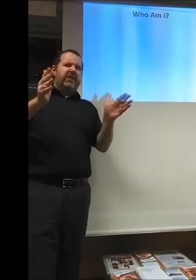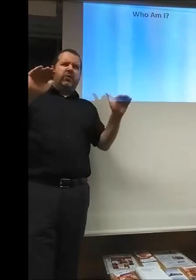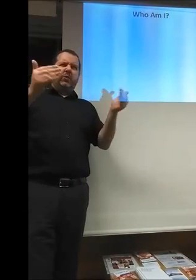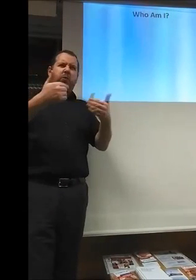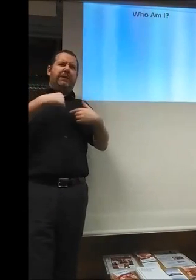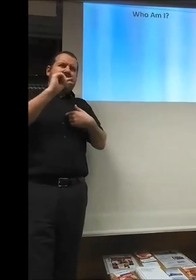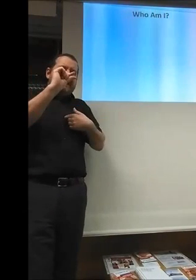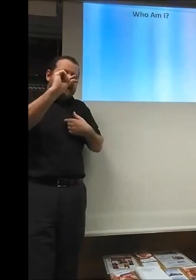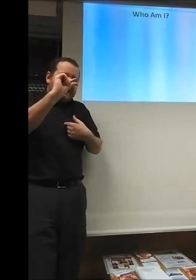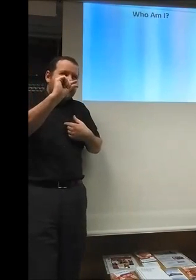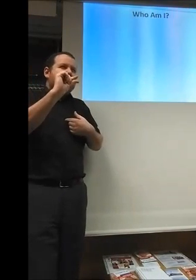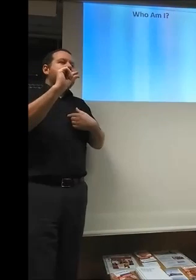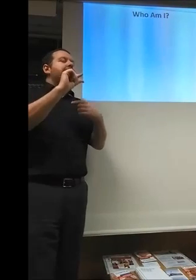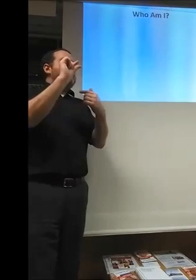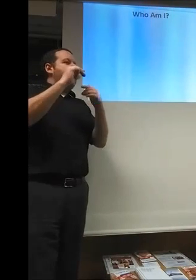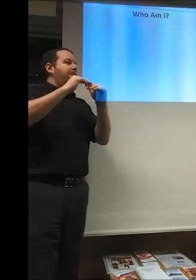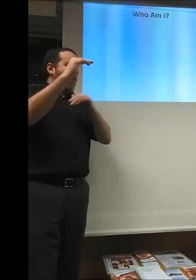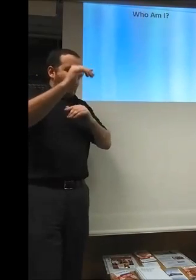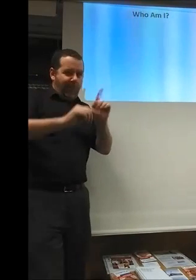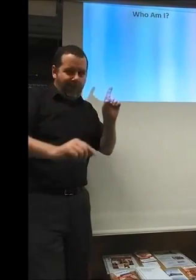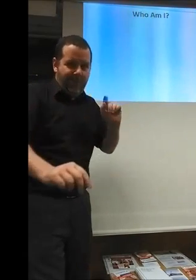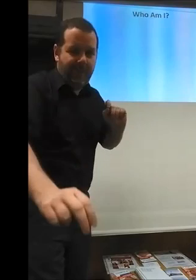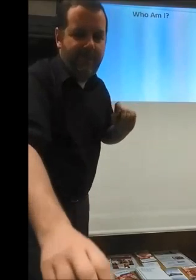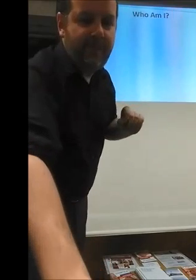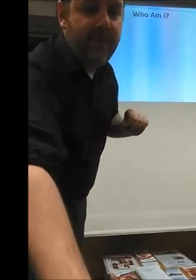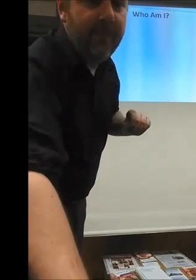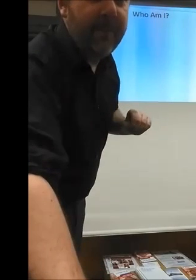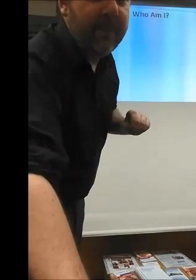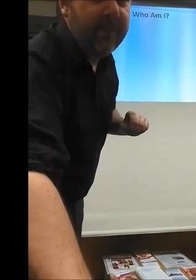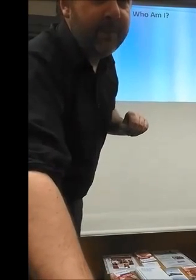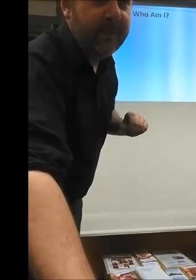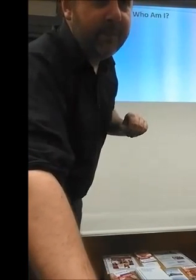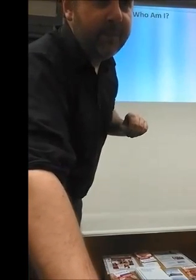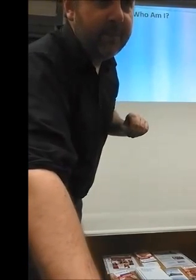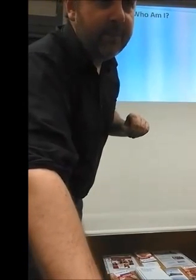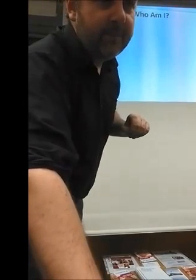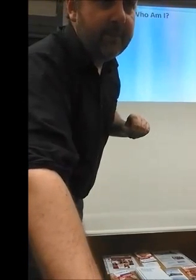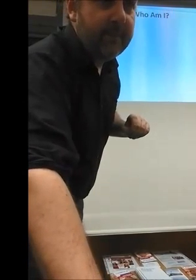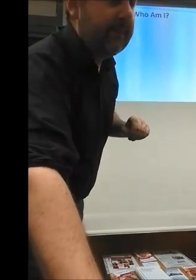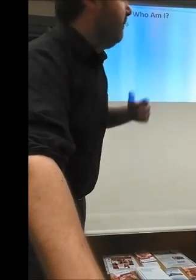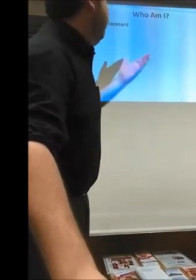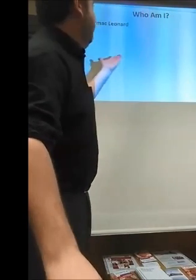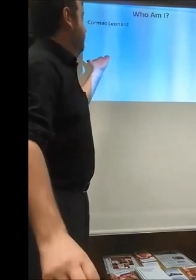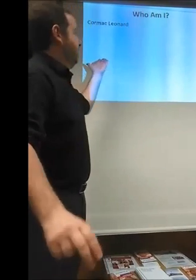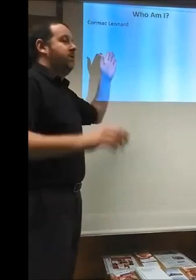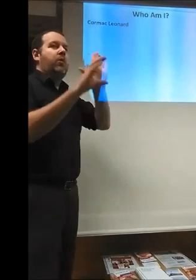So Damien has introduced me a little bit but ill just extend on that.